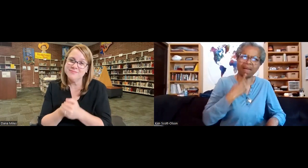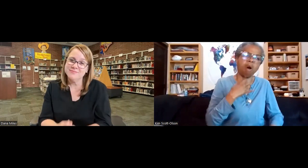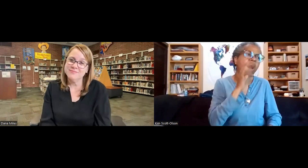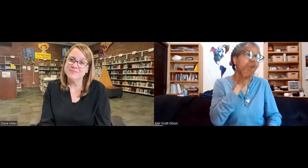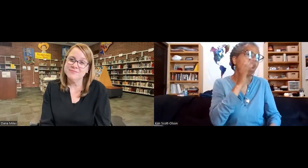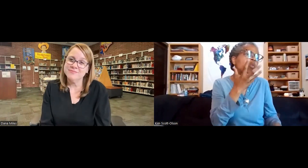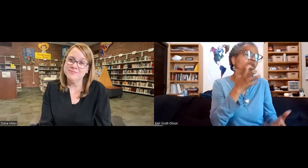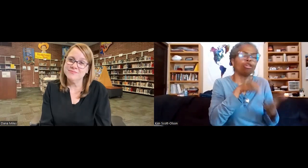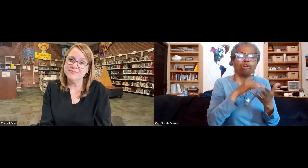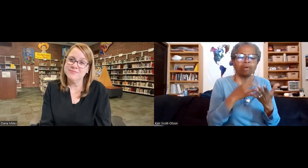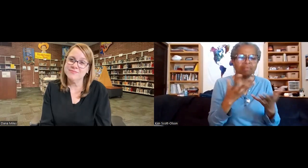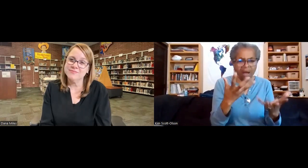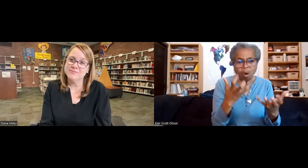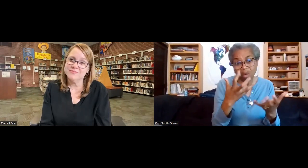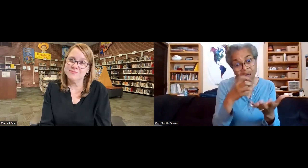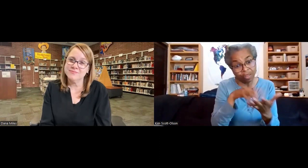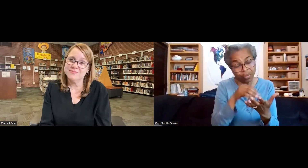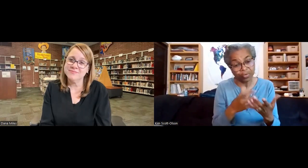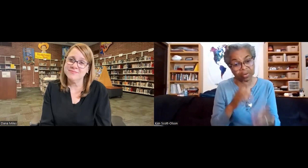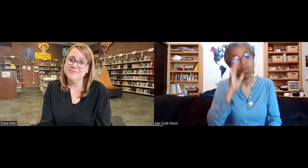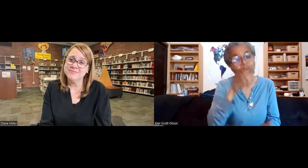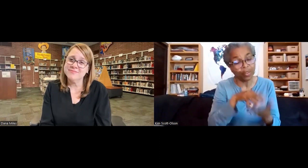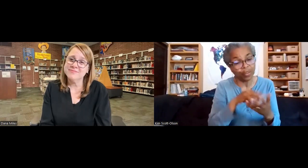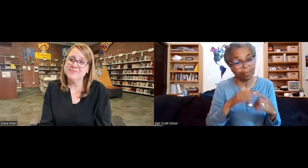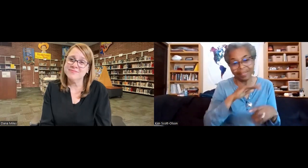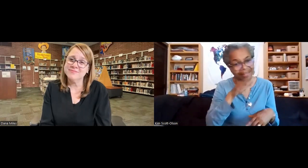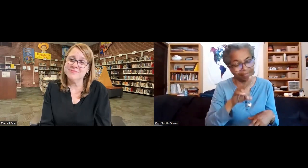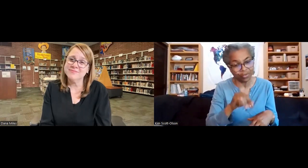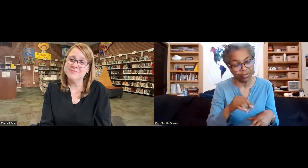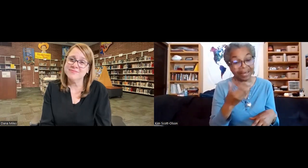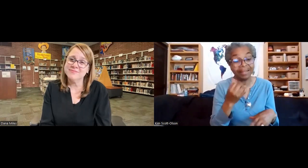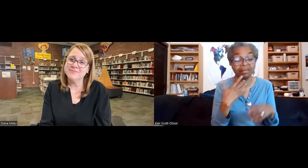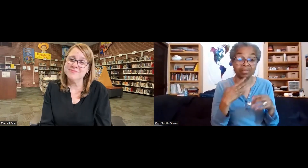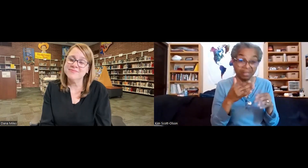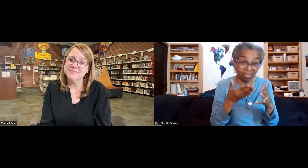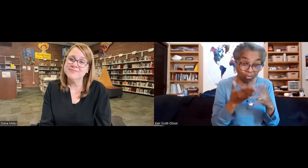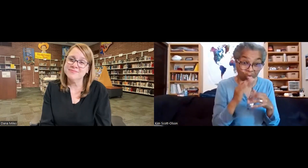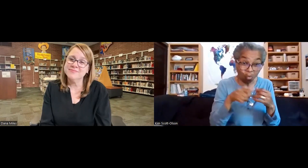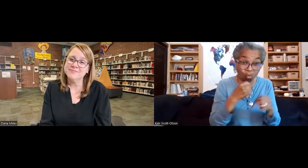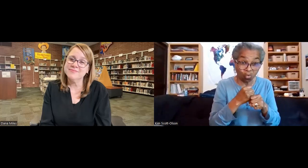that plenty of hearing people say they will learn ASL someday, but they never do.